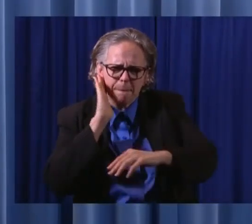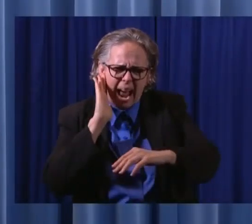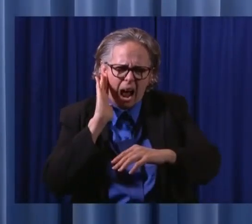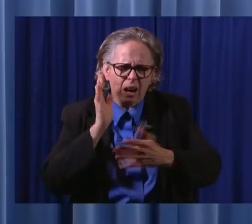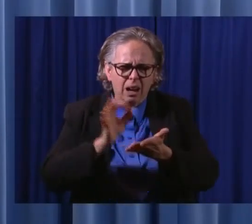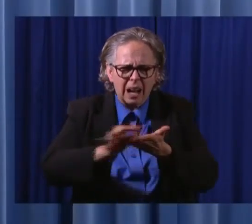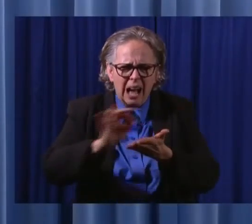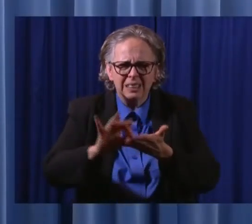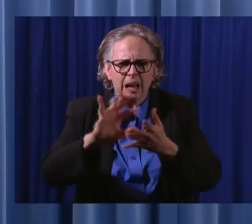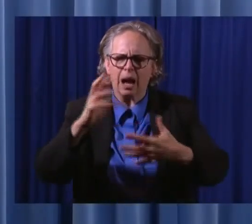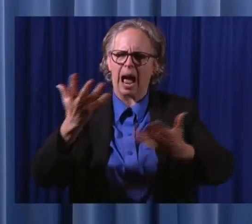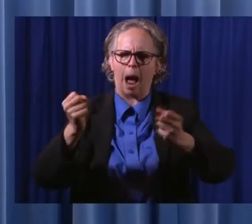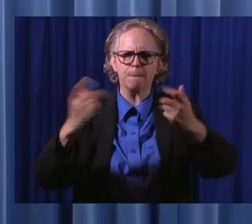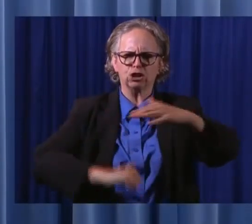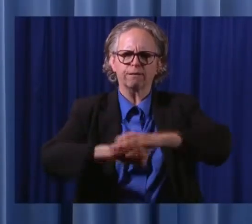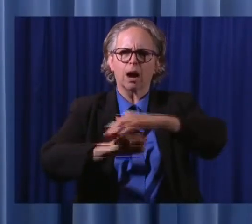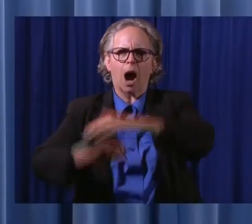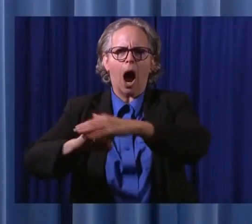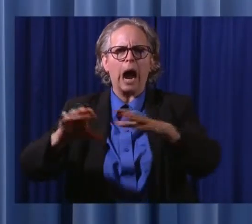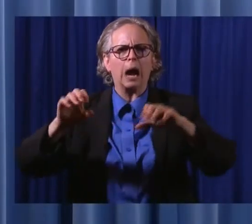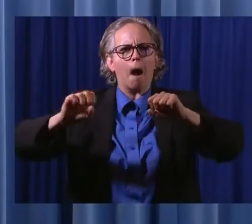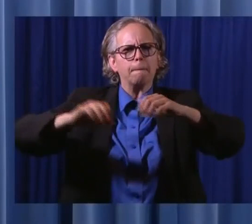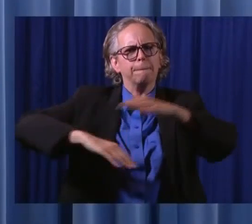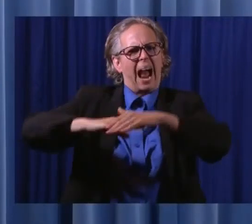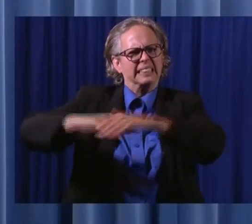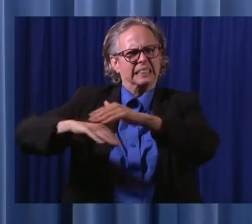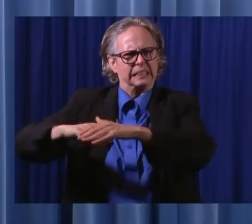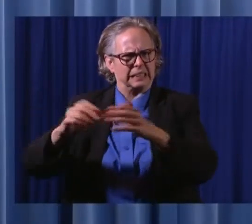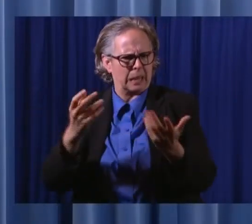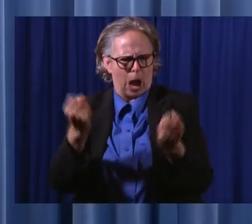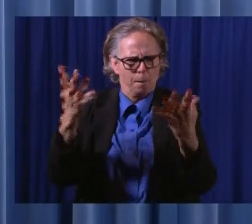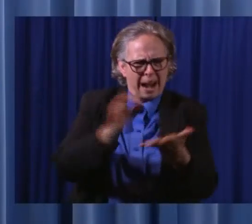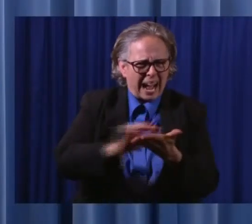DAY BUT WE ALSO KEEP TRACK OF WHAT THE HOSPITAL CAPACITY IS AND HOW MANY ARE IN THE HOSPITAL.